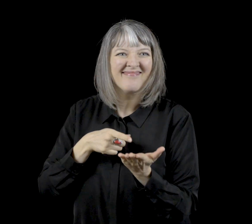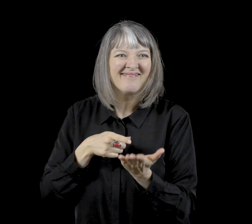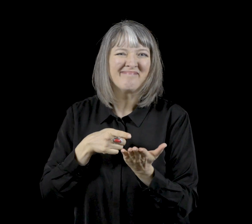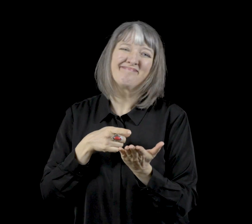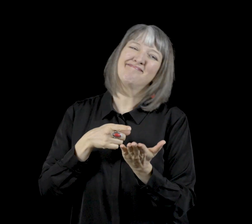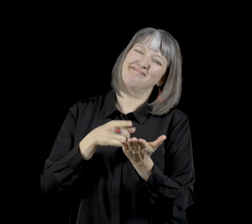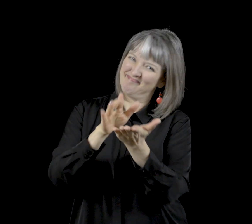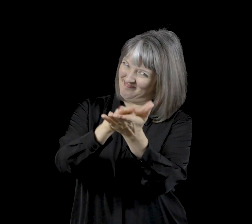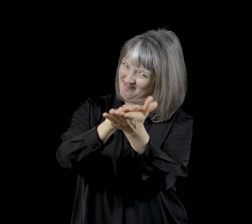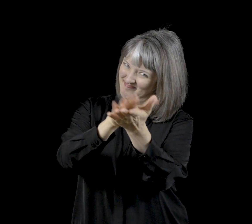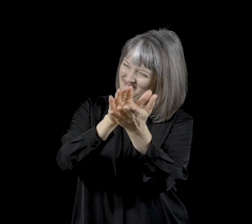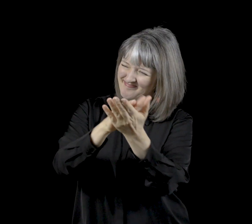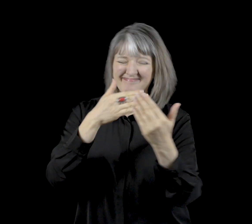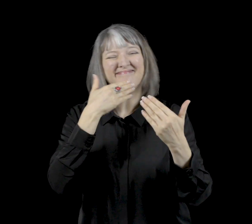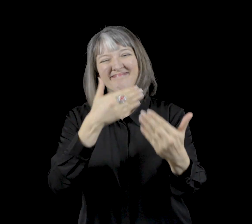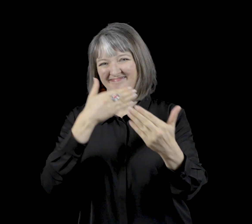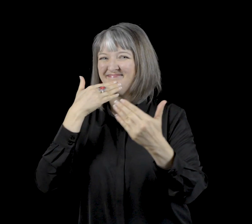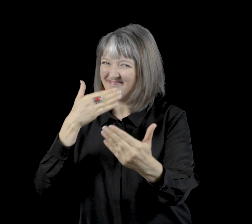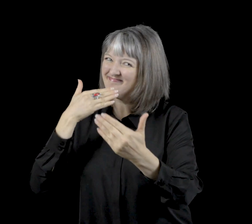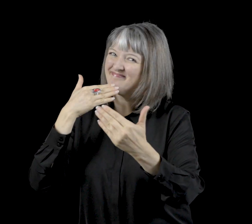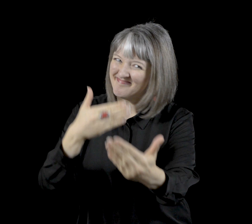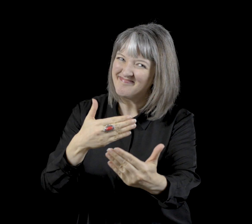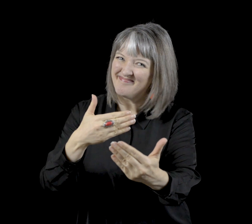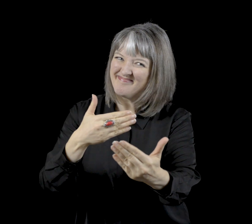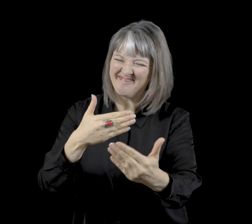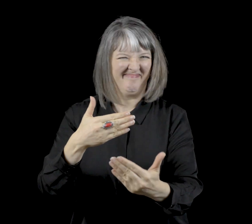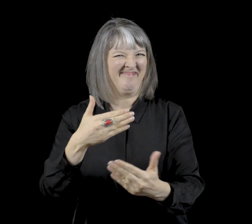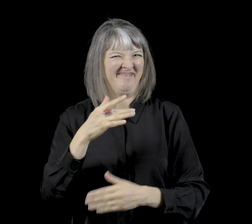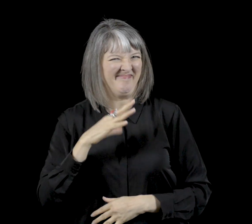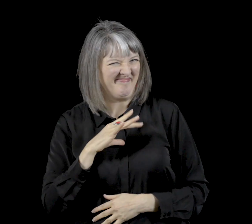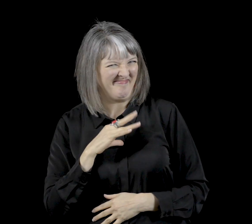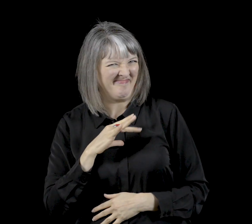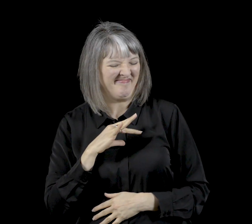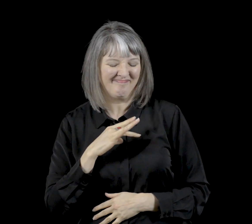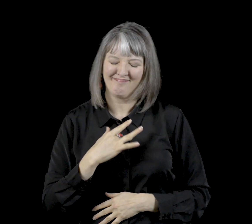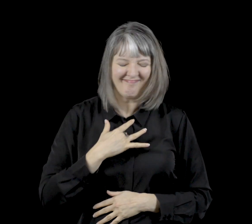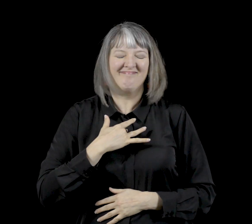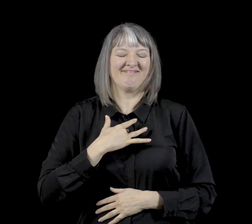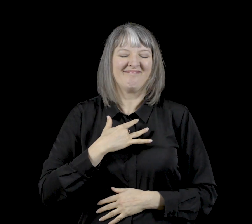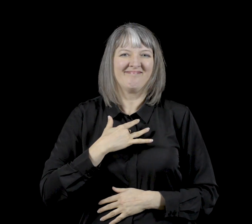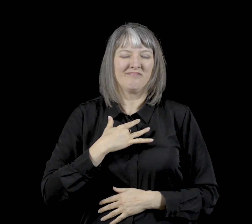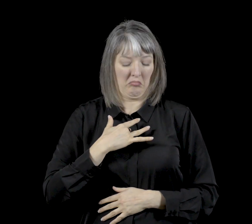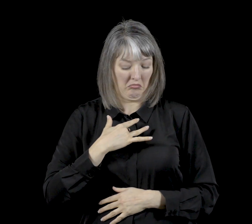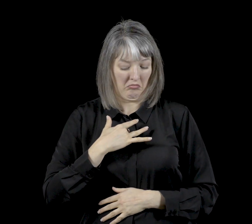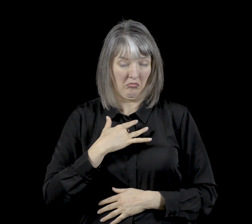APPLAUD THANK YOU+++ AWESOME THAT MEANS A LOT!